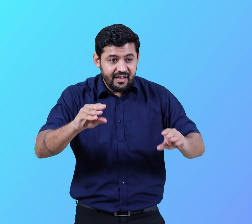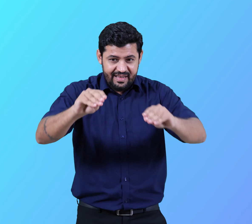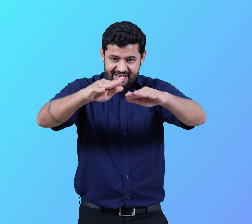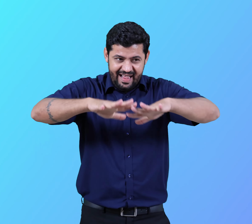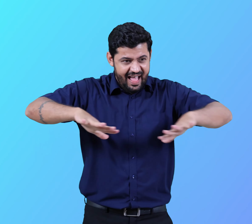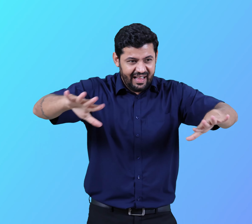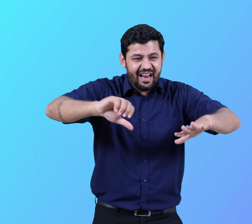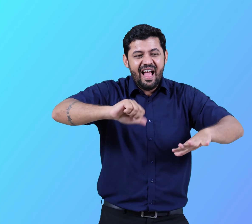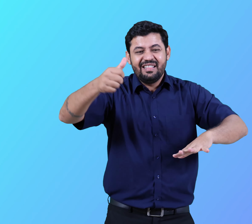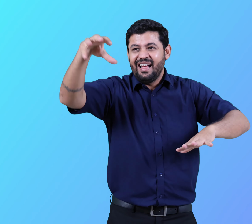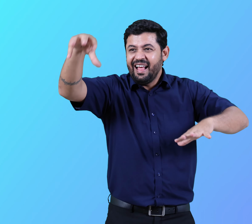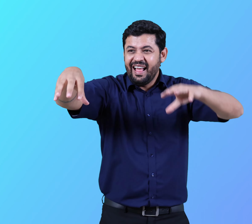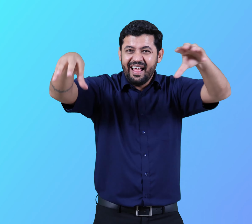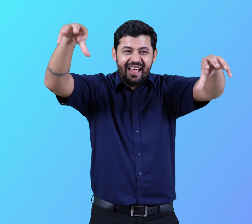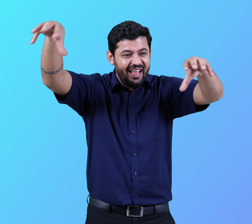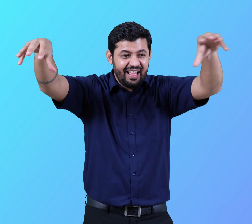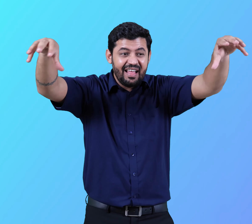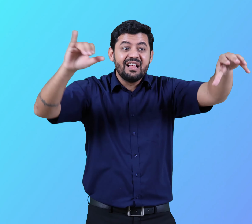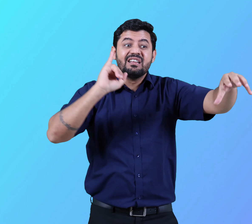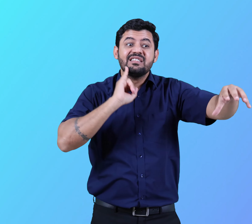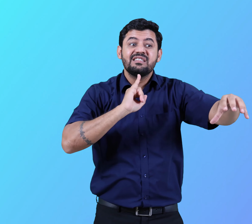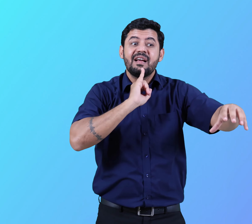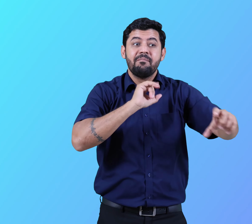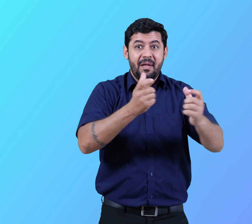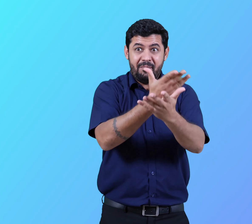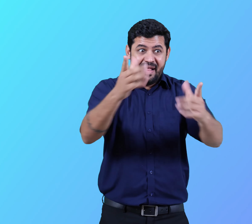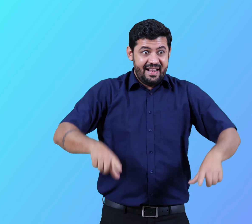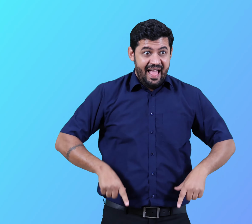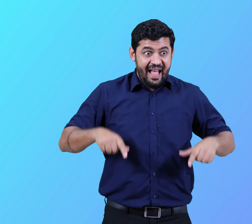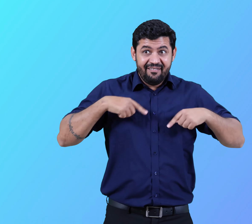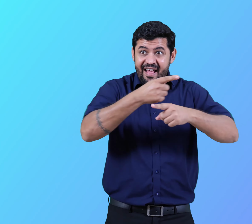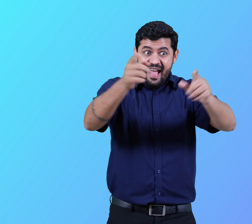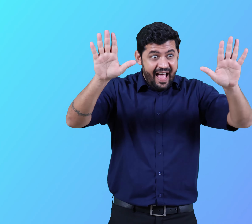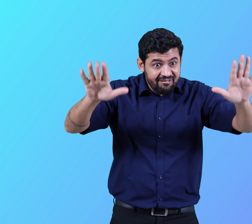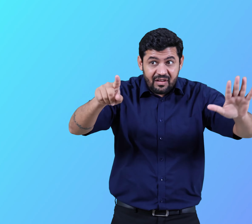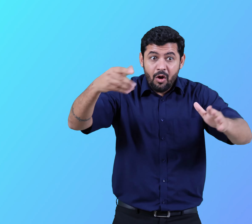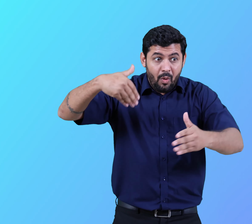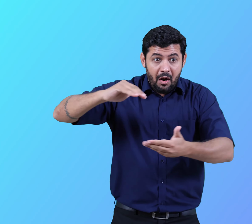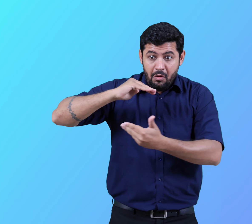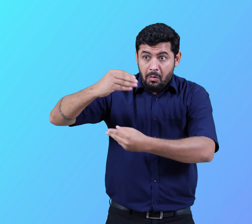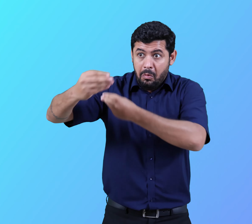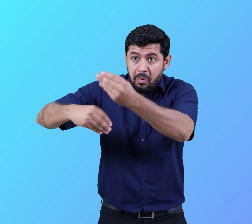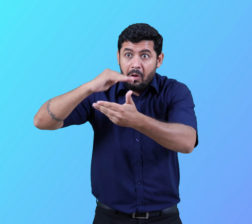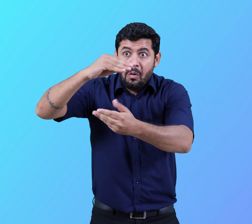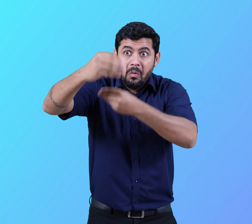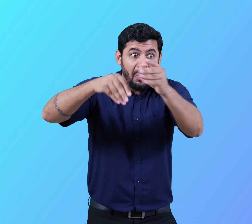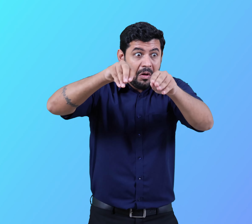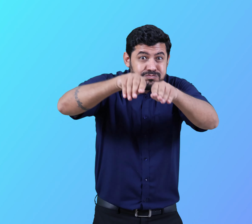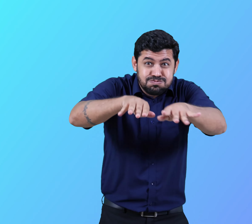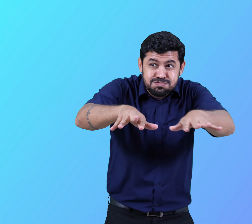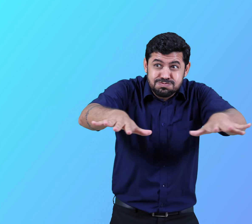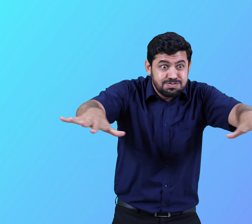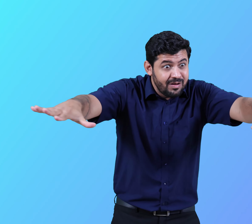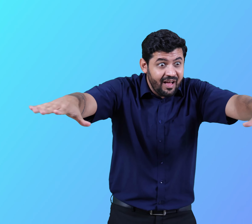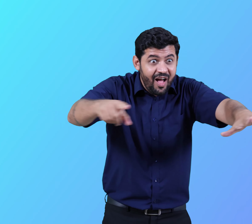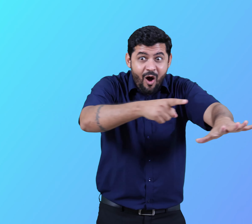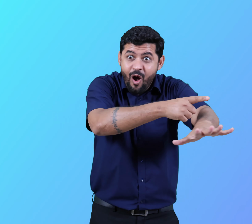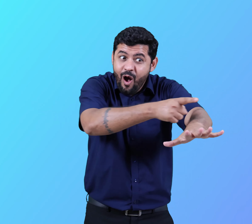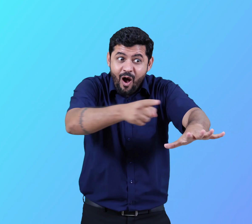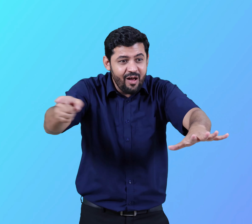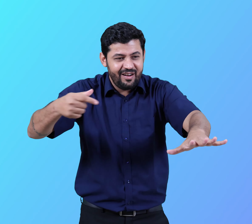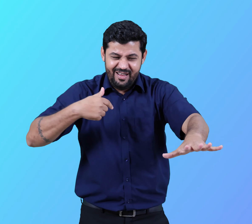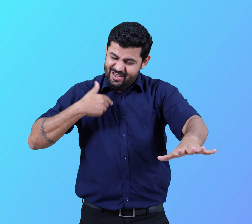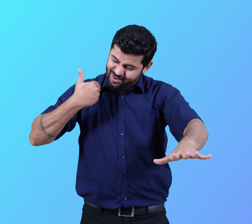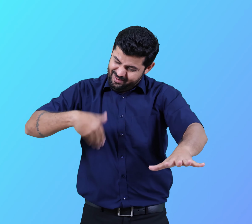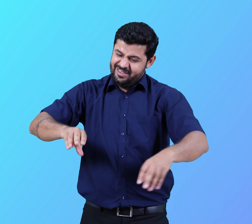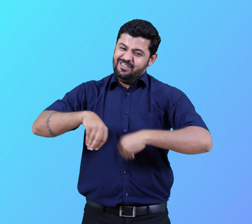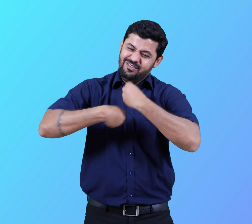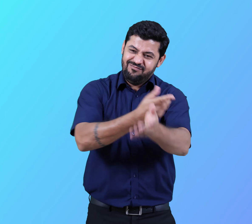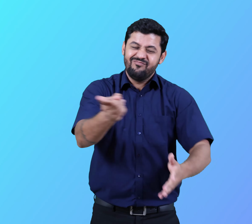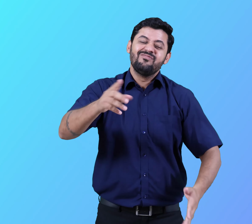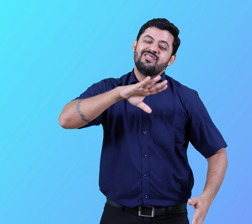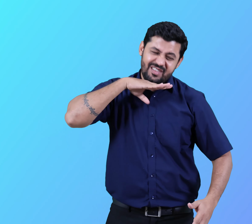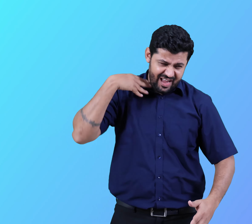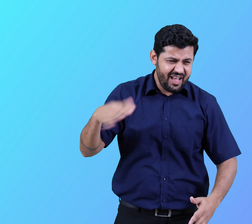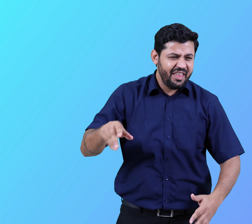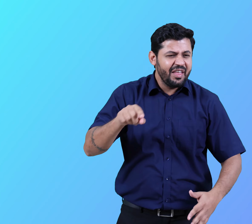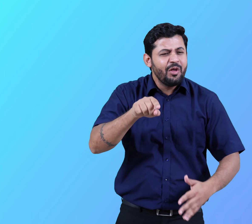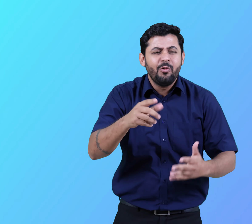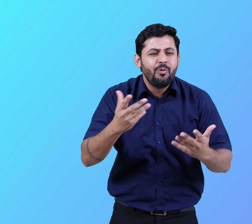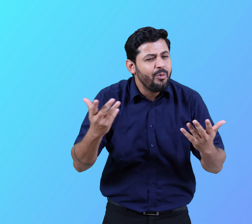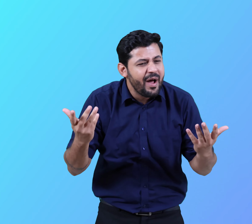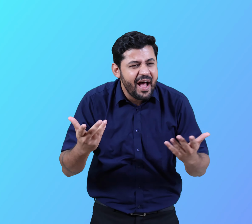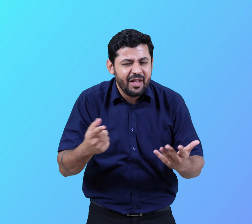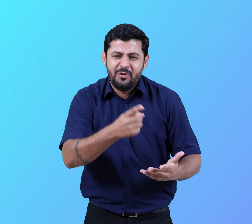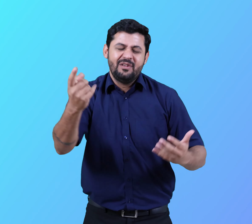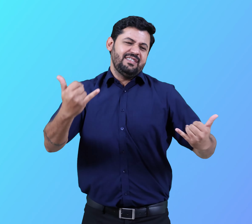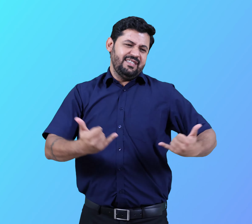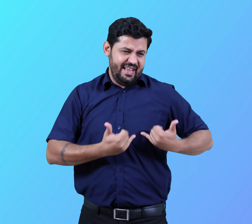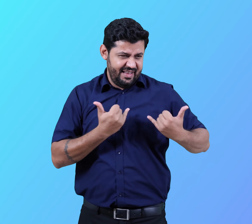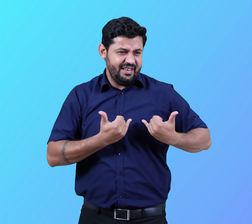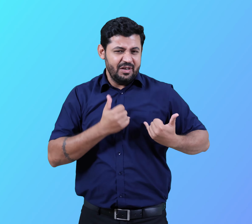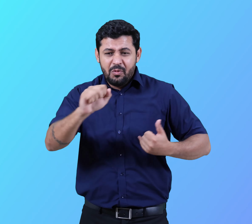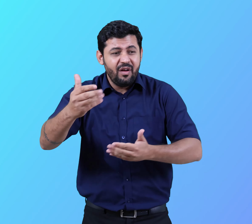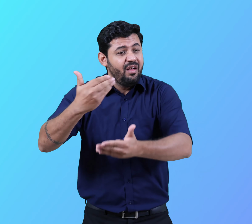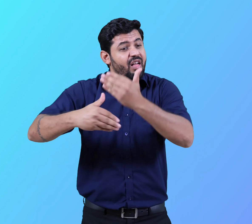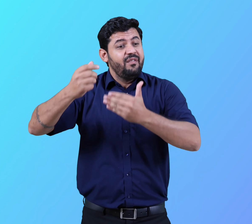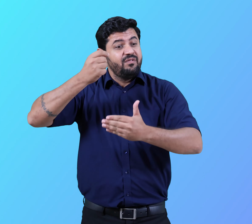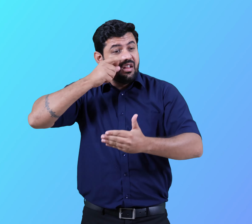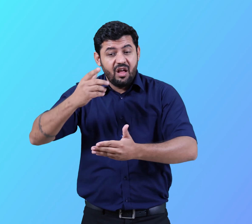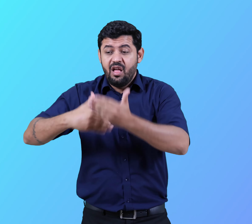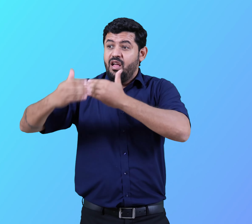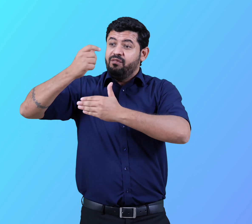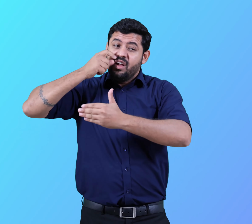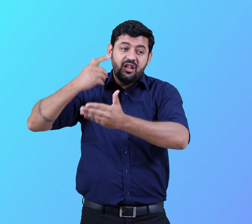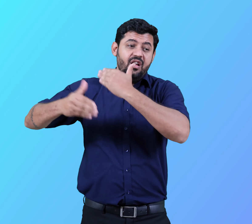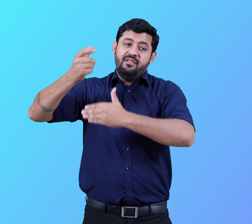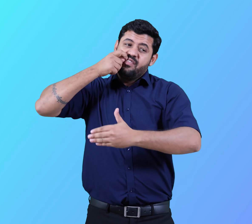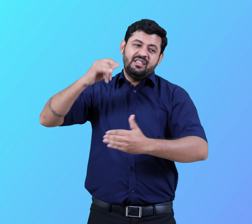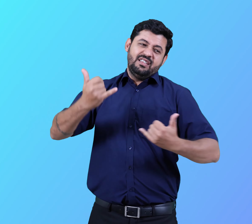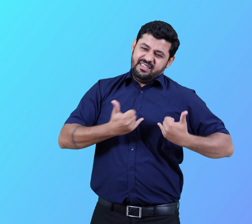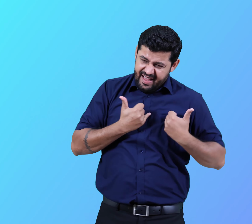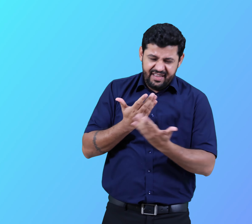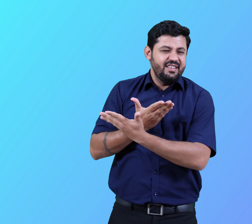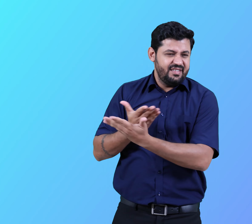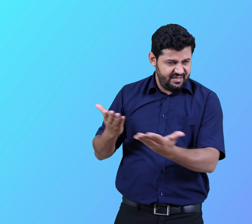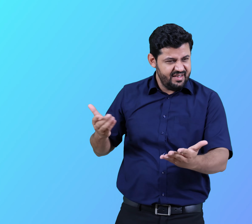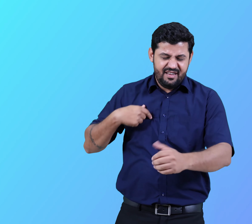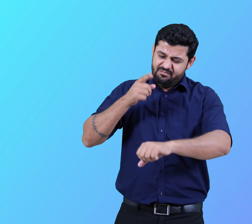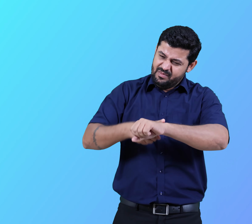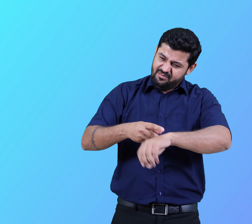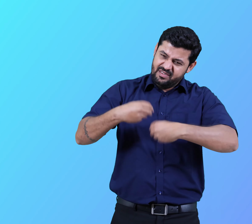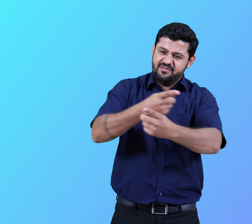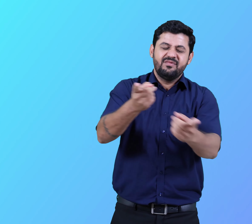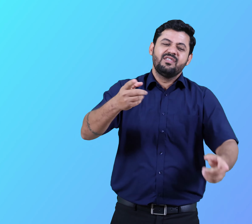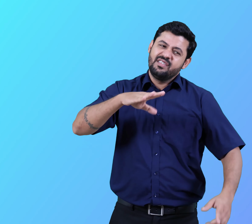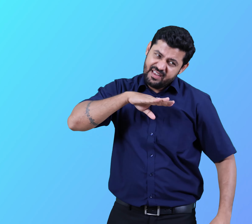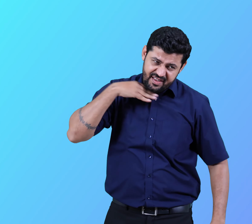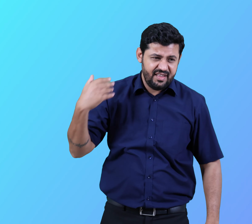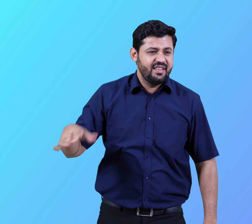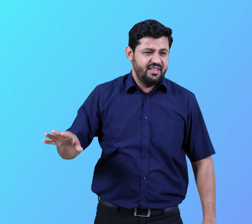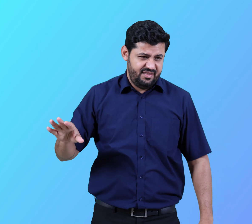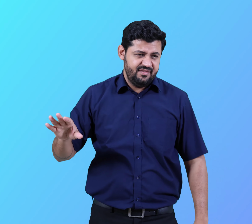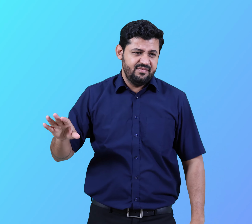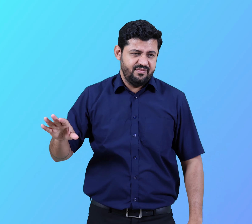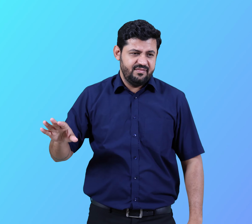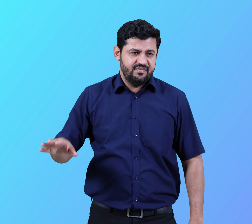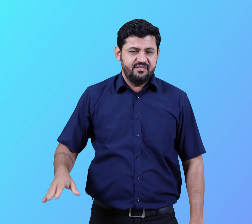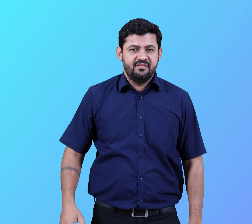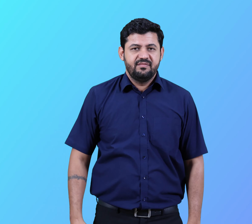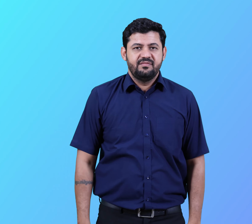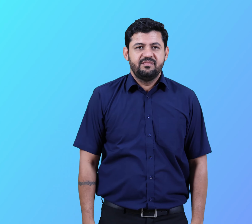So the survivors will rot away in their sin in their enemies’ countries. They will rot away in their sins just as their ancestors did.